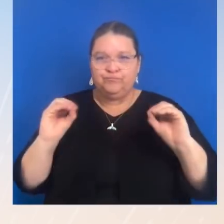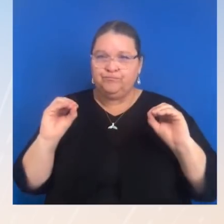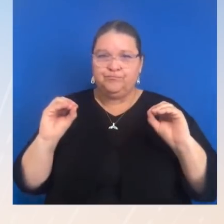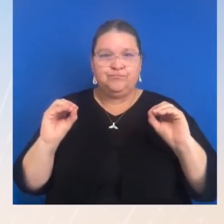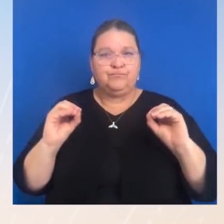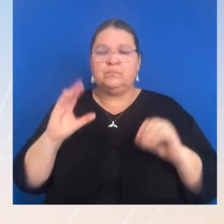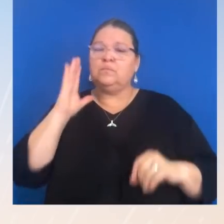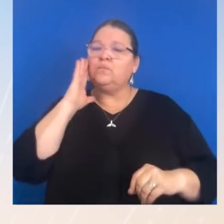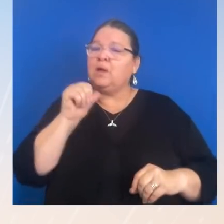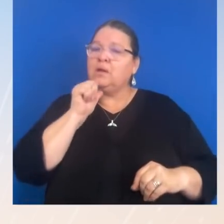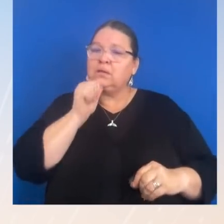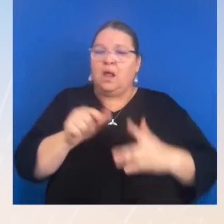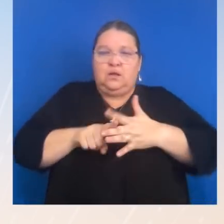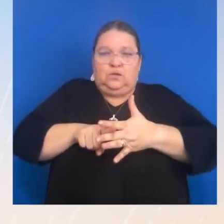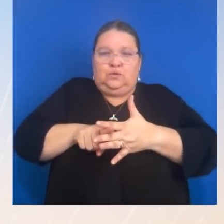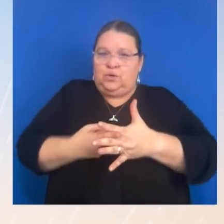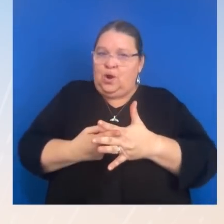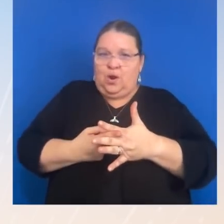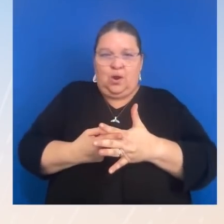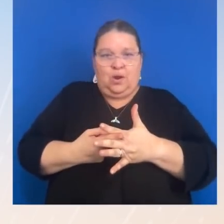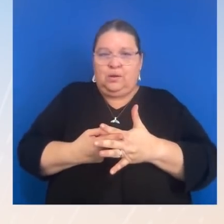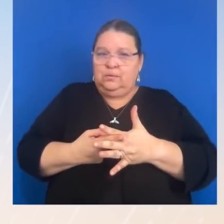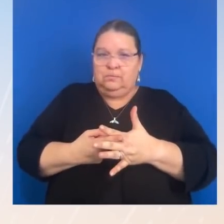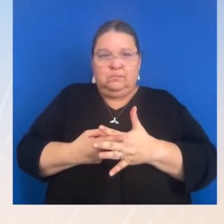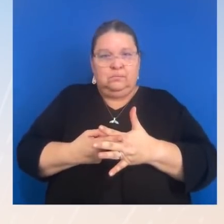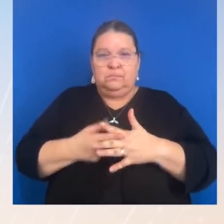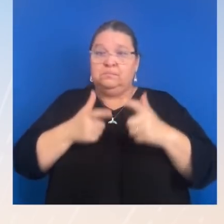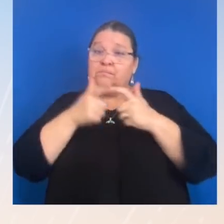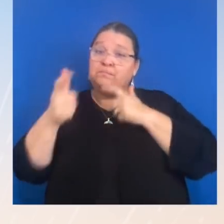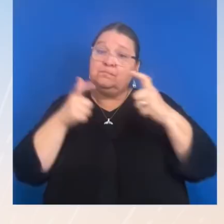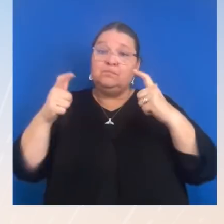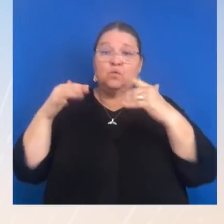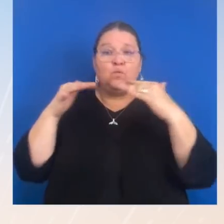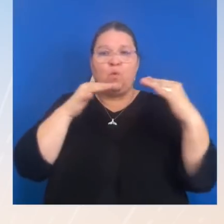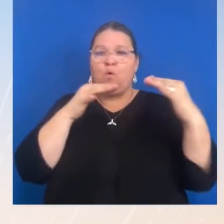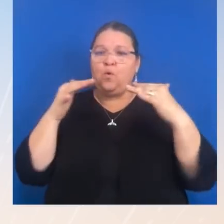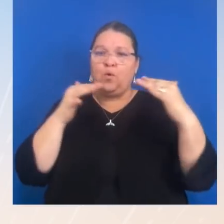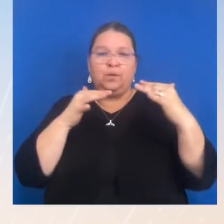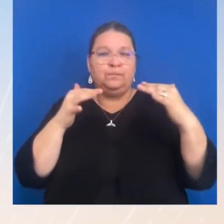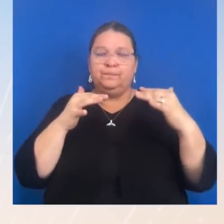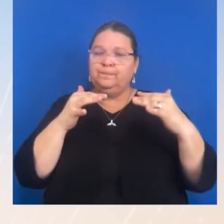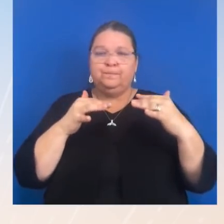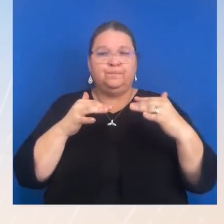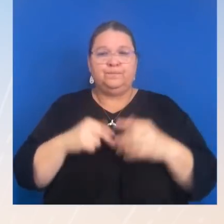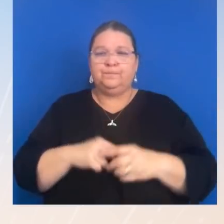and not in the interests of NATO. What we have conveyed is Russia's capabilities, their capacities,